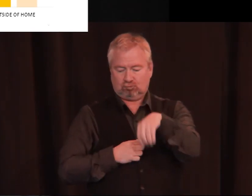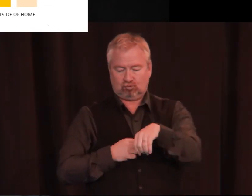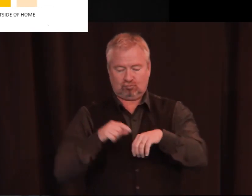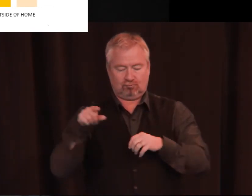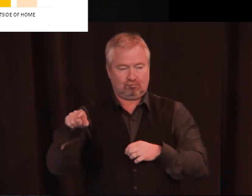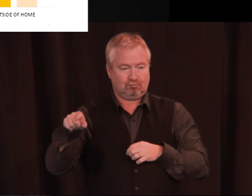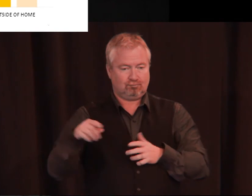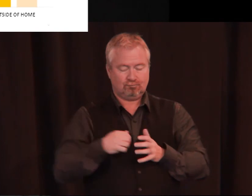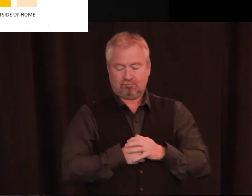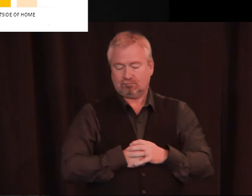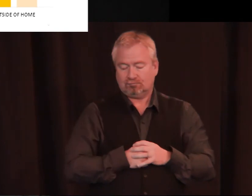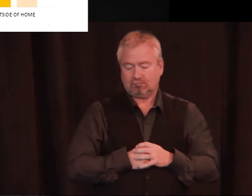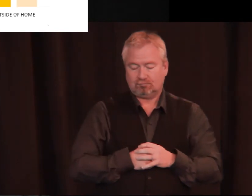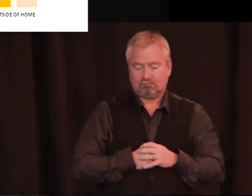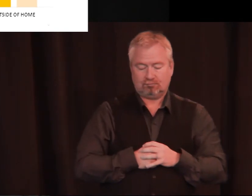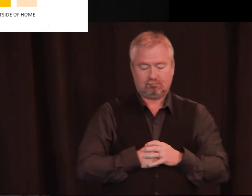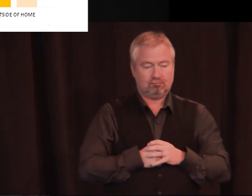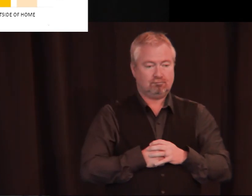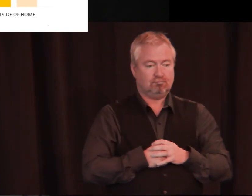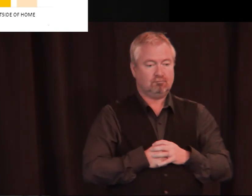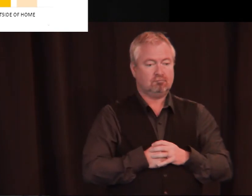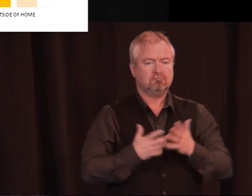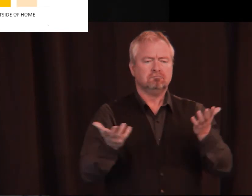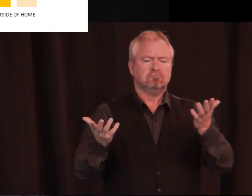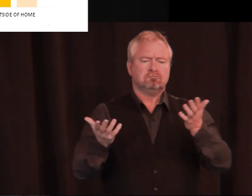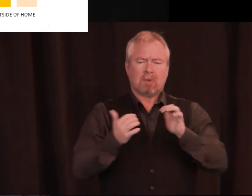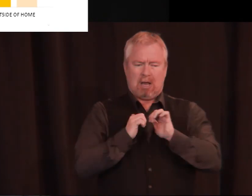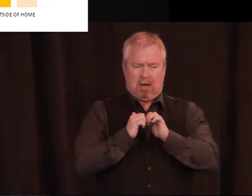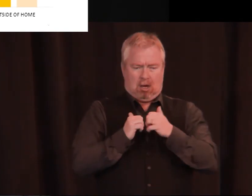And, so, this really gets at how we're supposed -- how we provide these services,